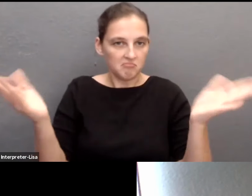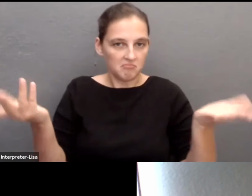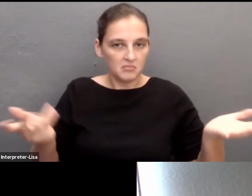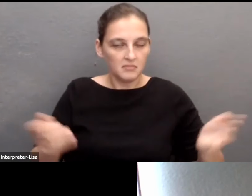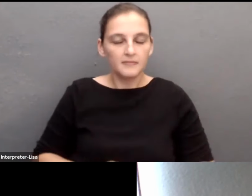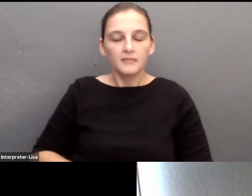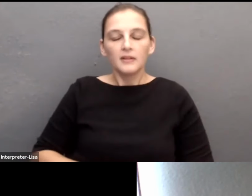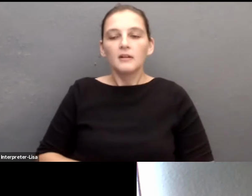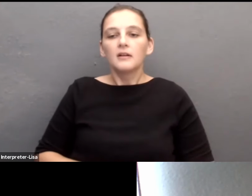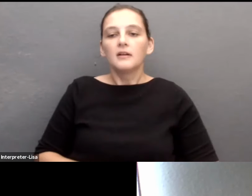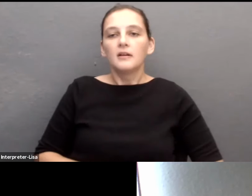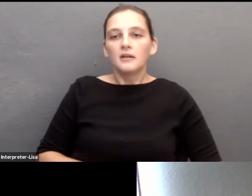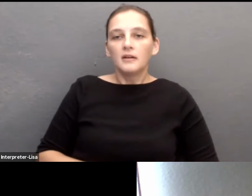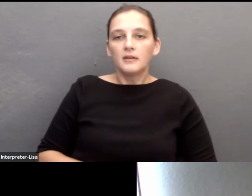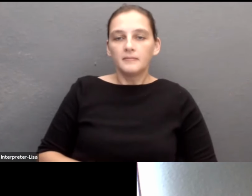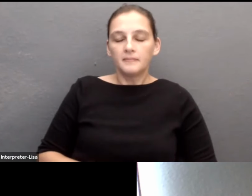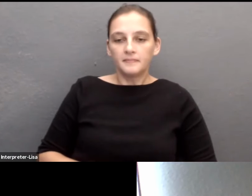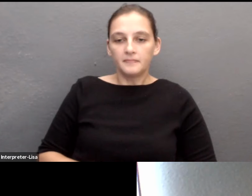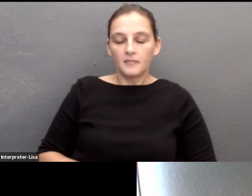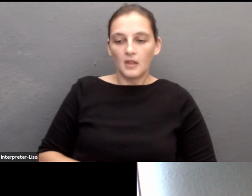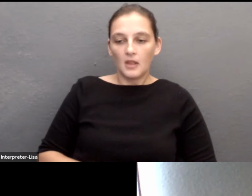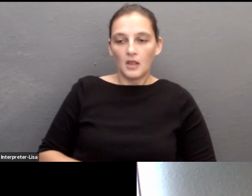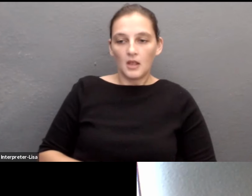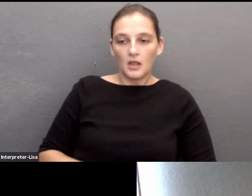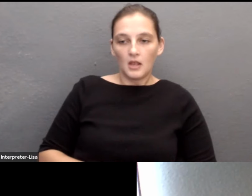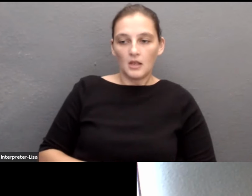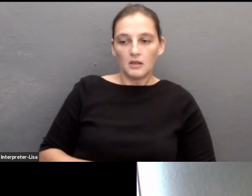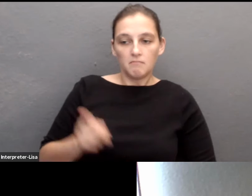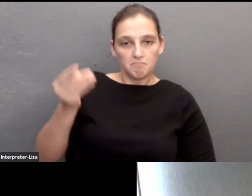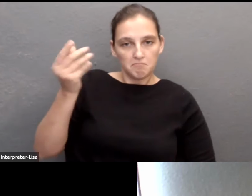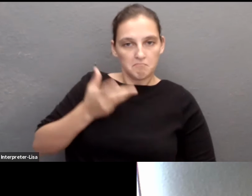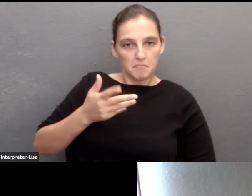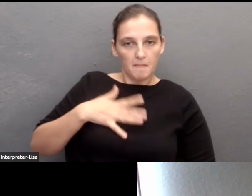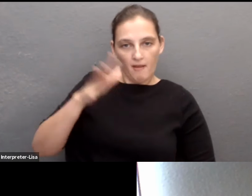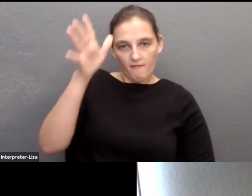also found out that my father. recently, before the pandemic